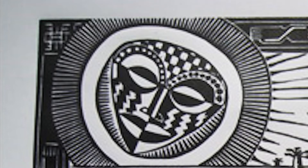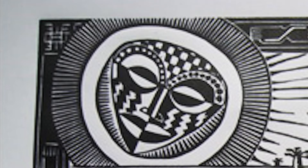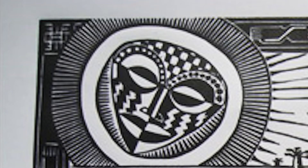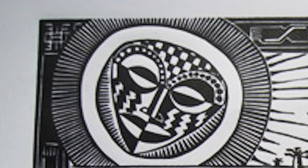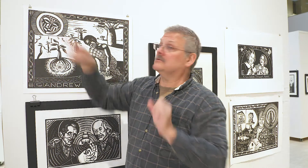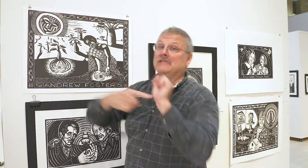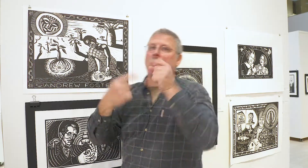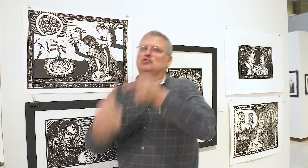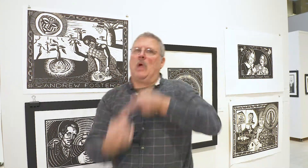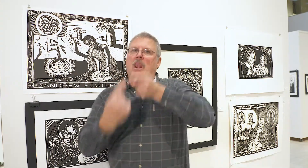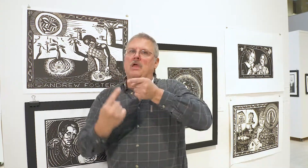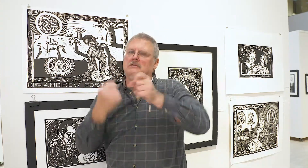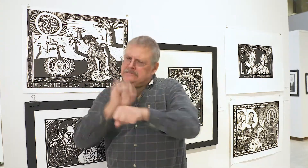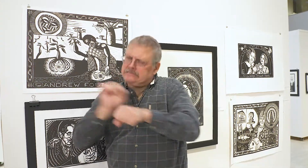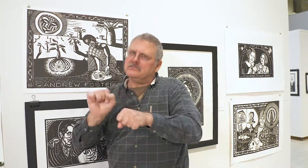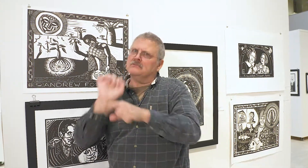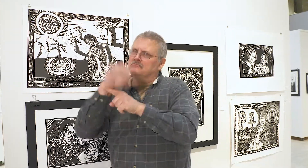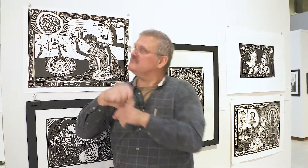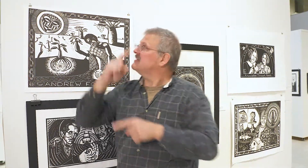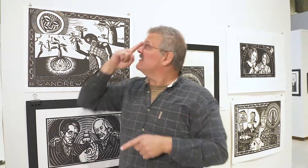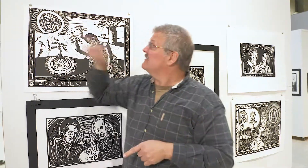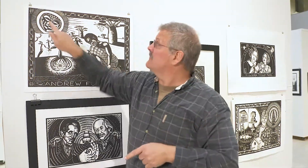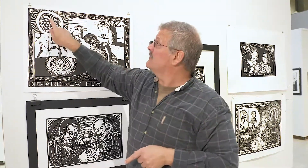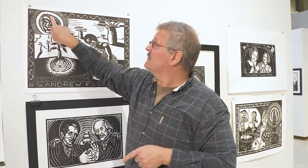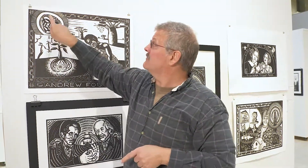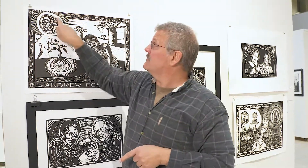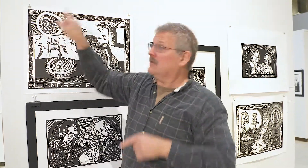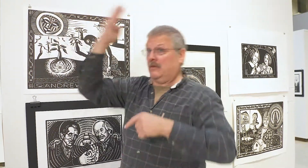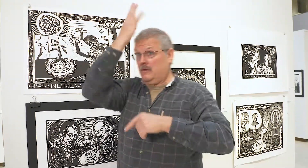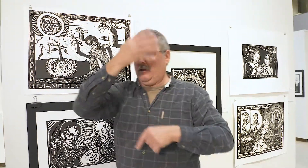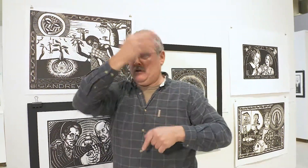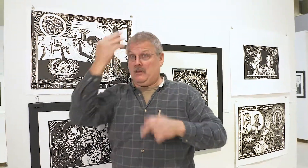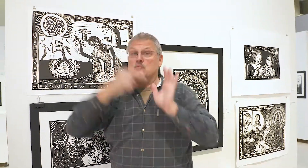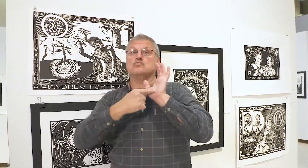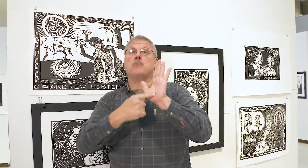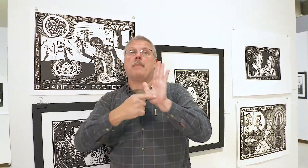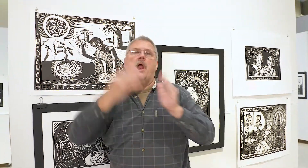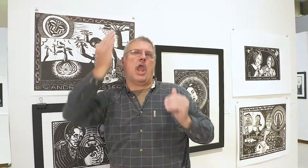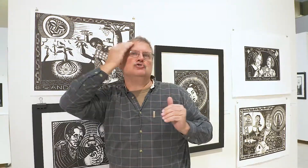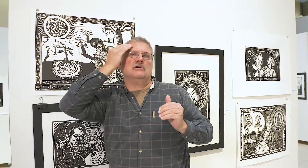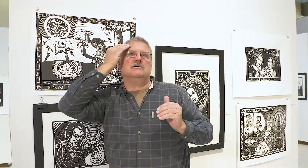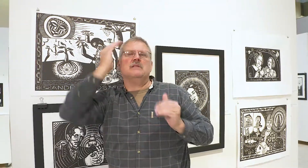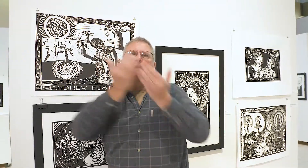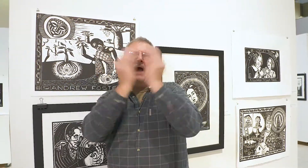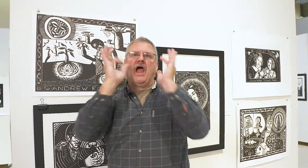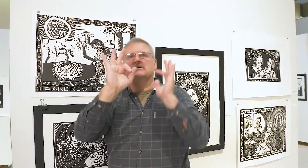The lines represent struggle and perseverance. The checked pattern represents knowledge,